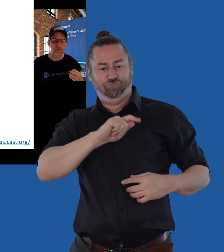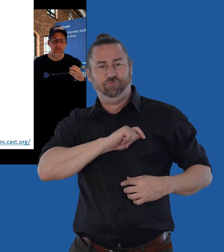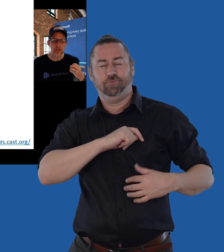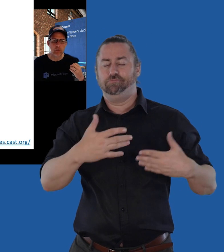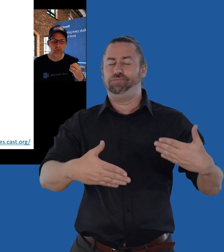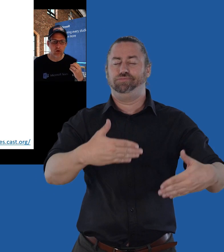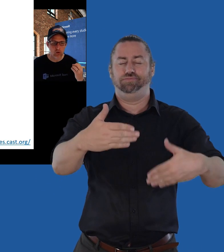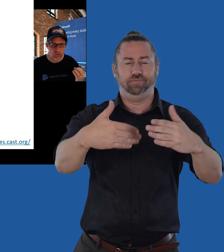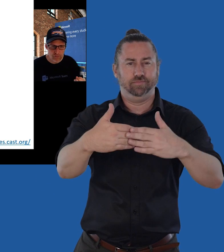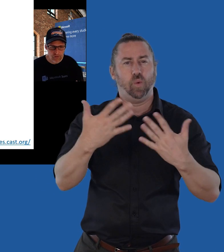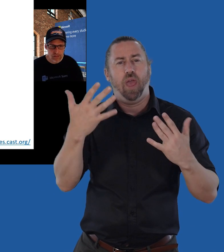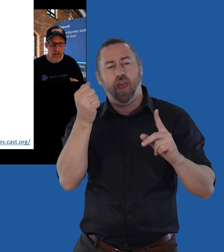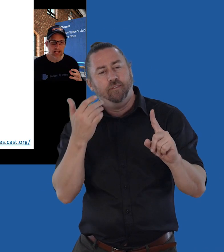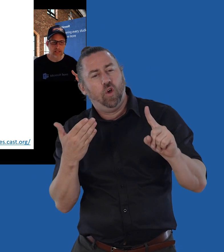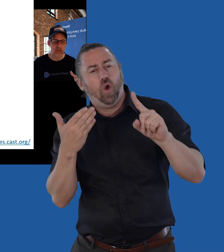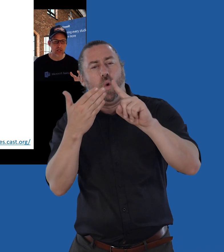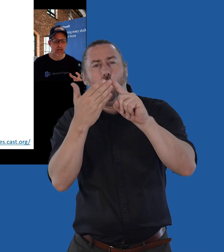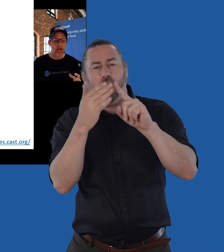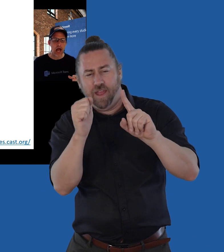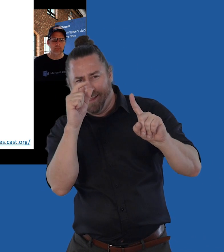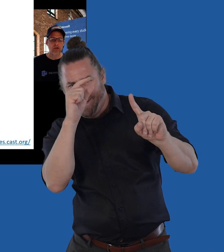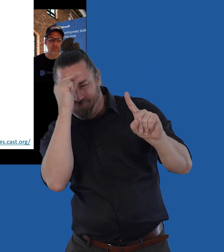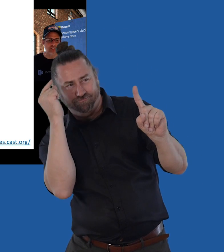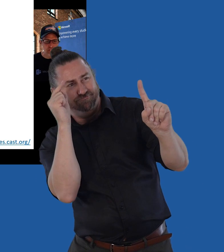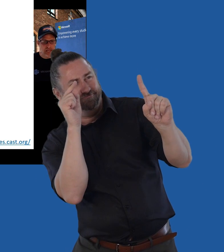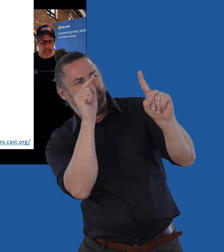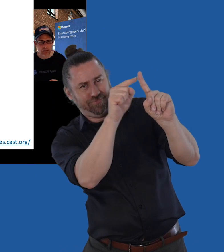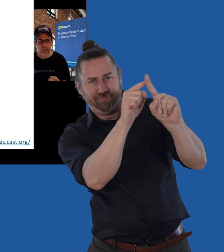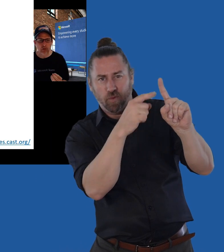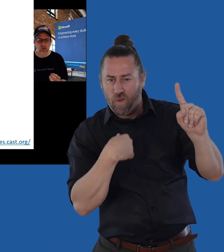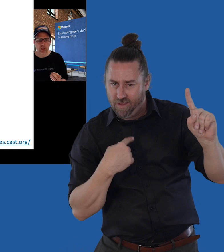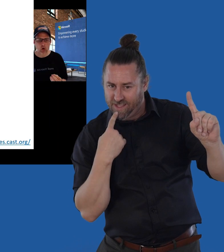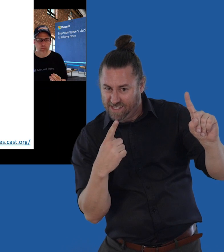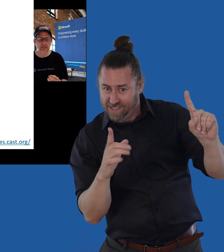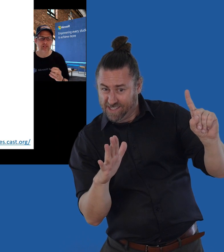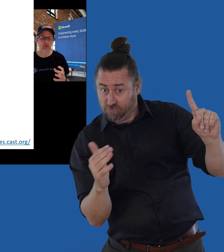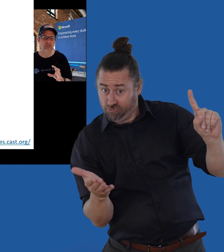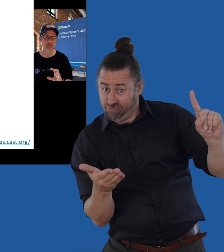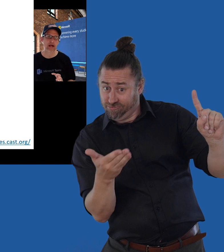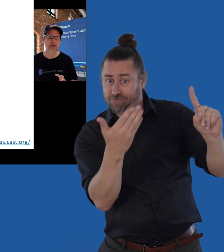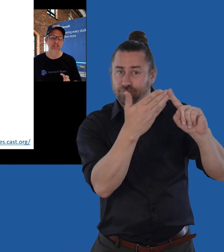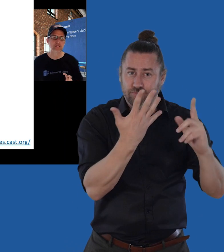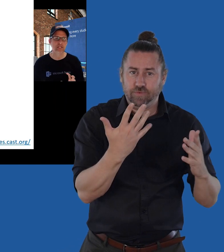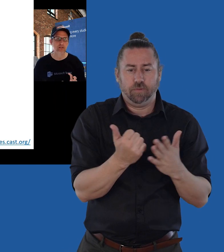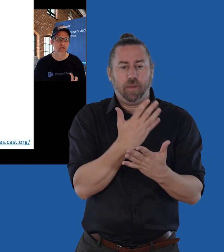and that we've got good feedback, et cetera. I'm facilitating personal coping skills, and strategies, etc.